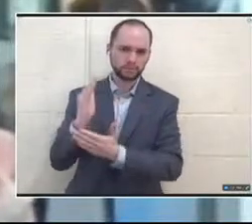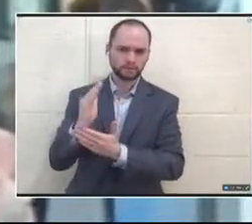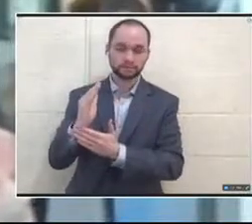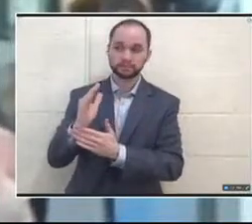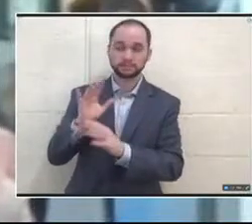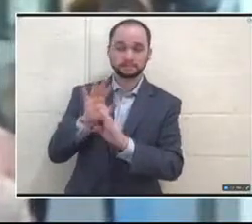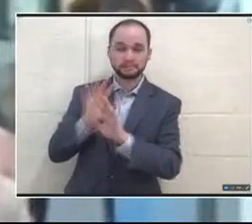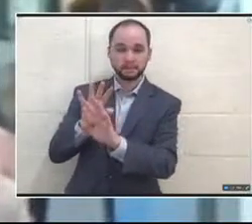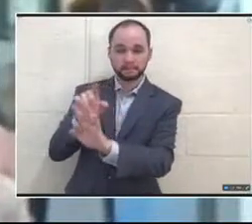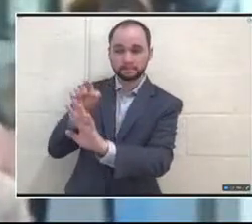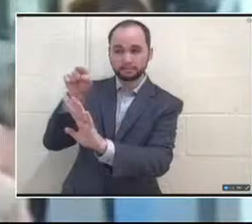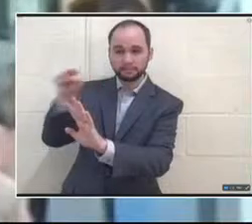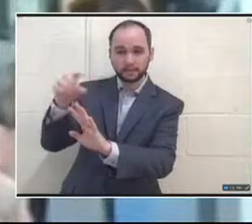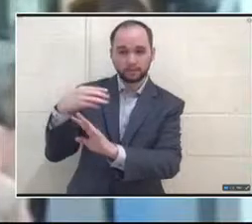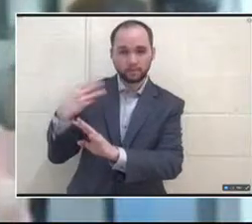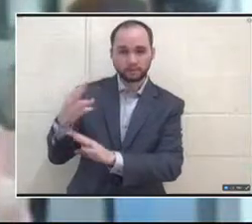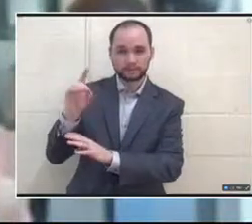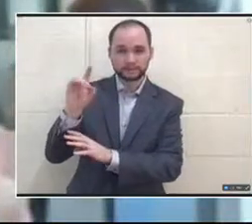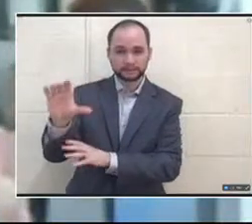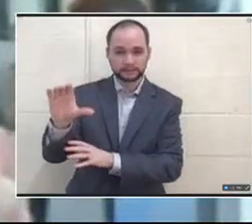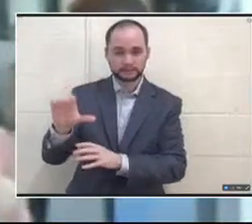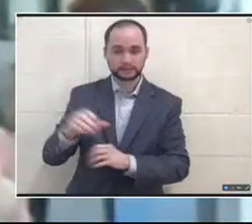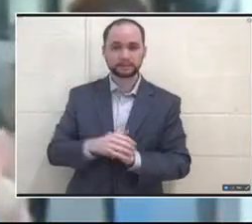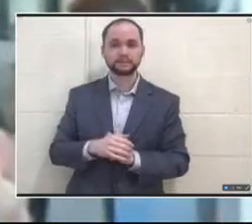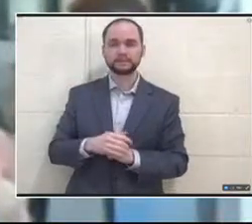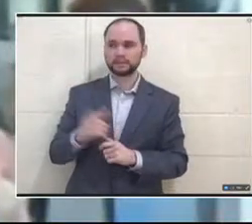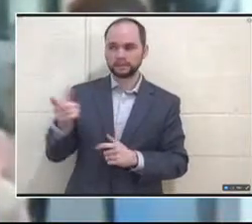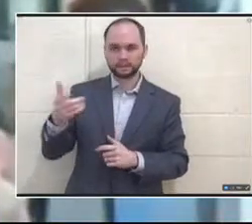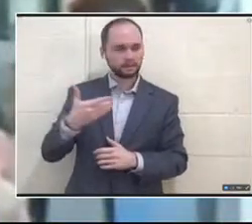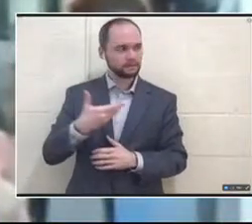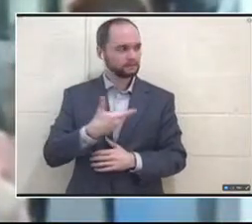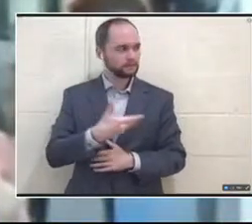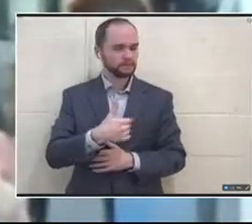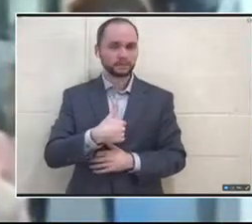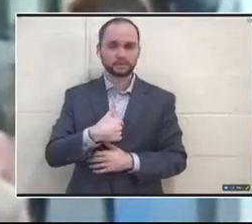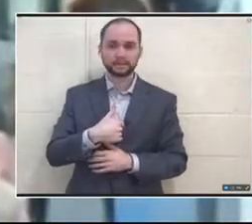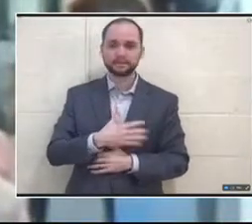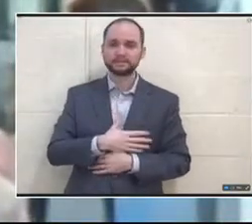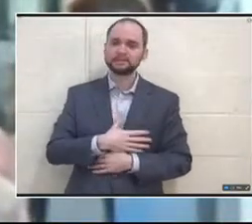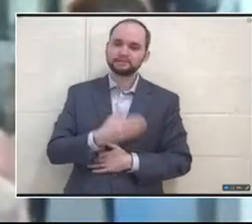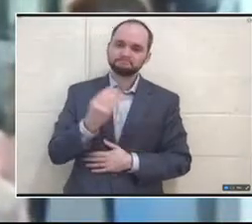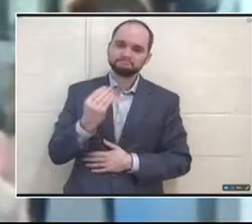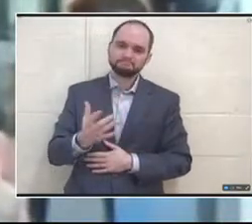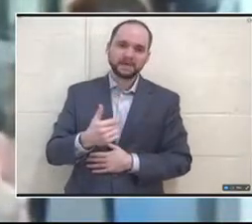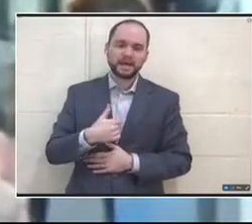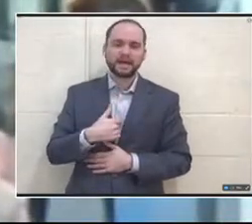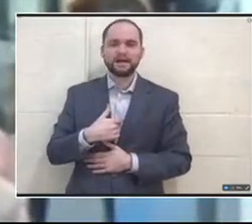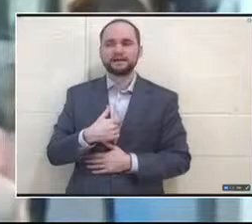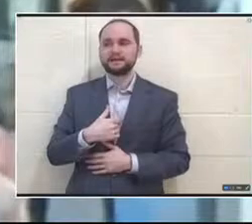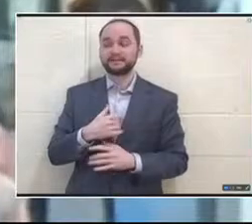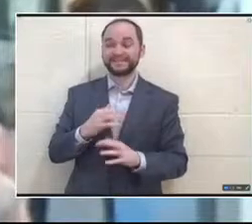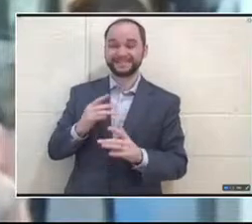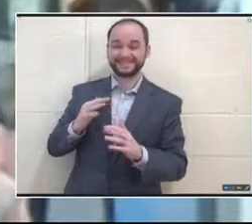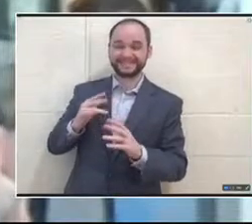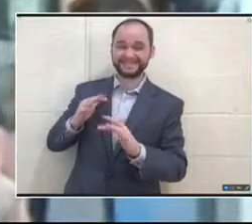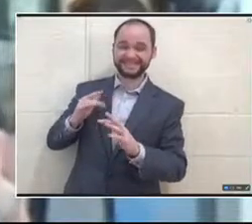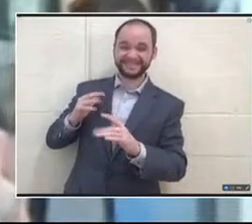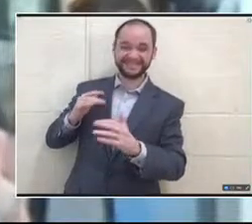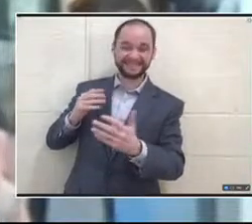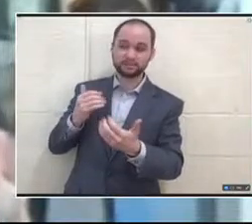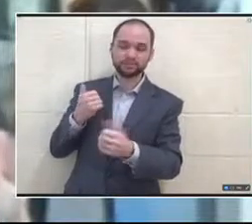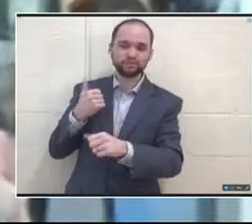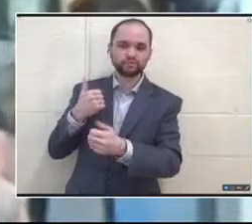I have to tell you, I was stuck in traffic and running late when I got there, I was so relieved.